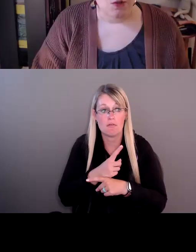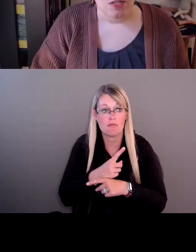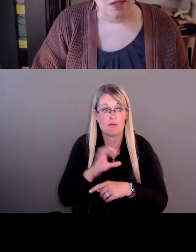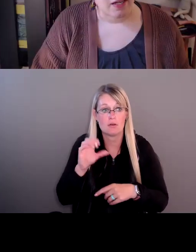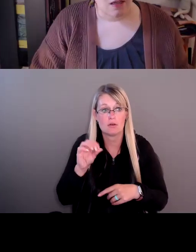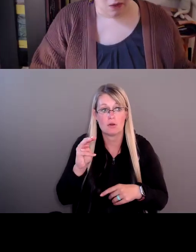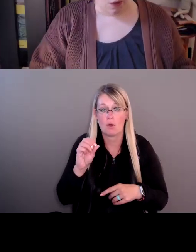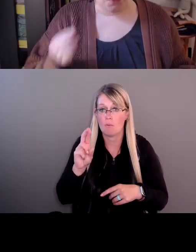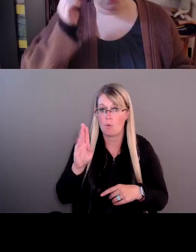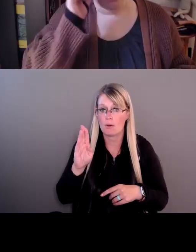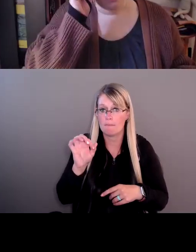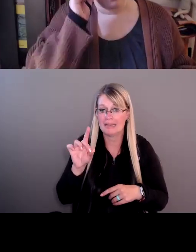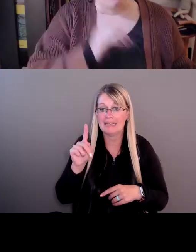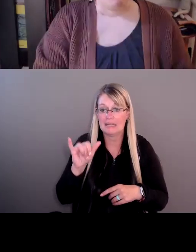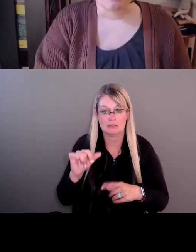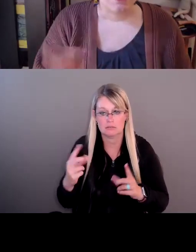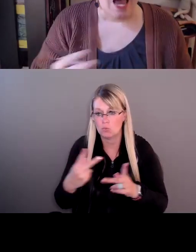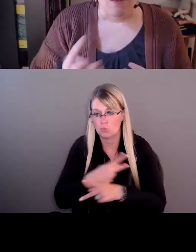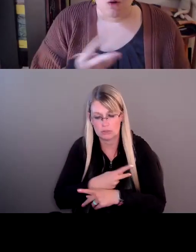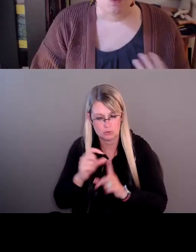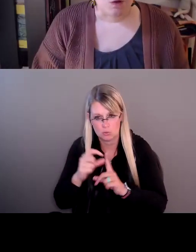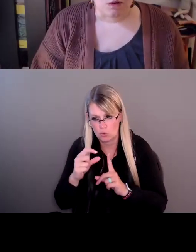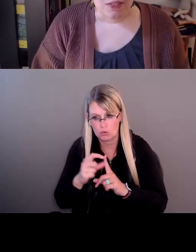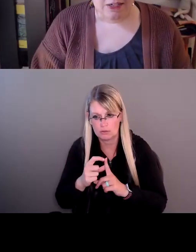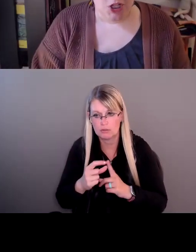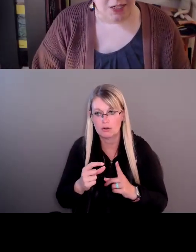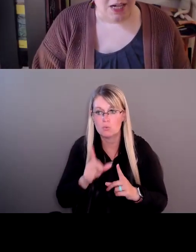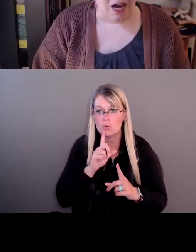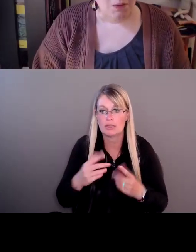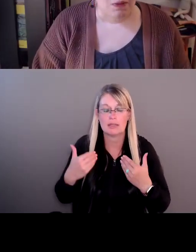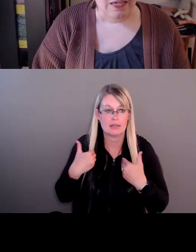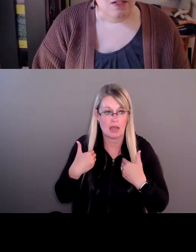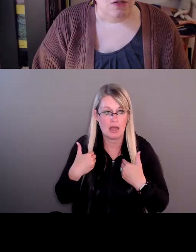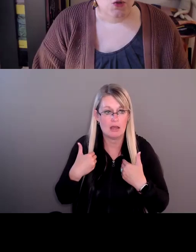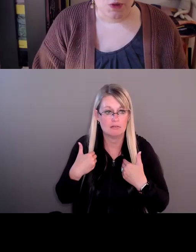which is like the worst word, basically having multiple conditions at a time of super,